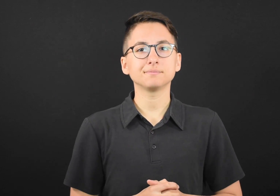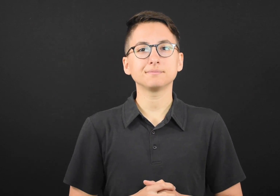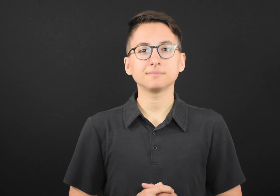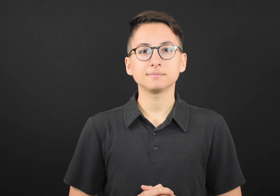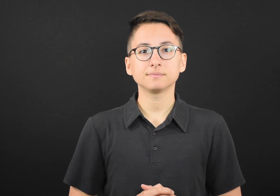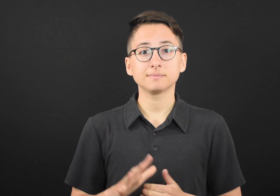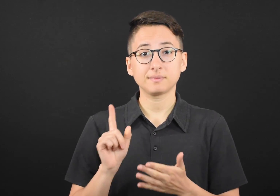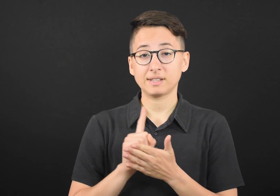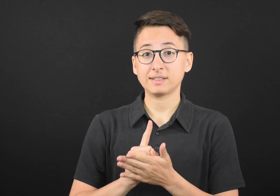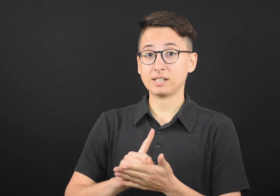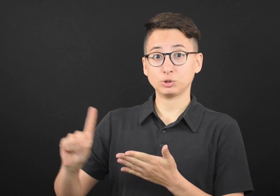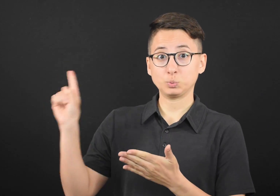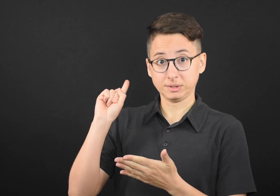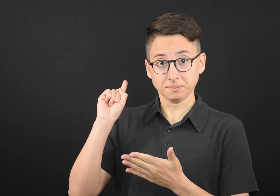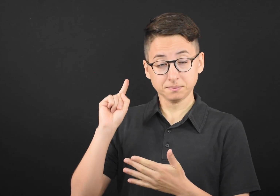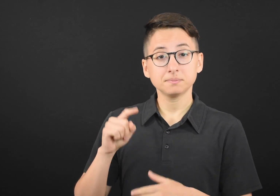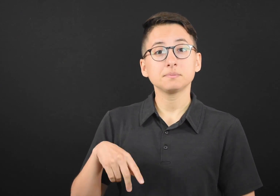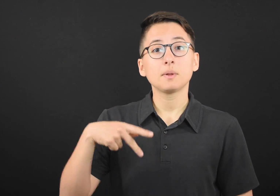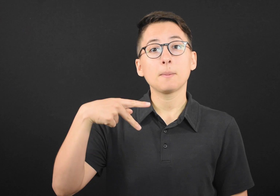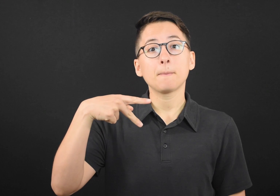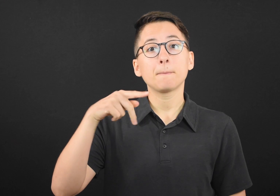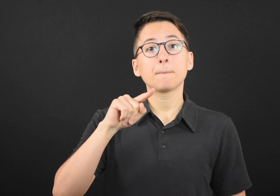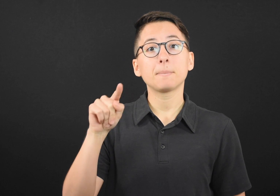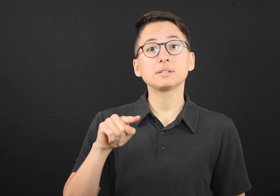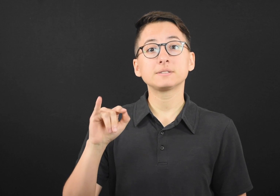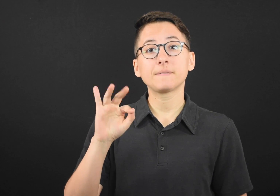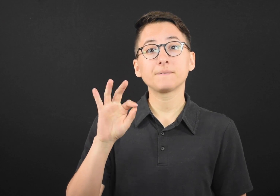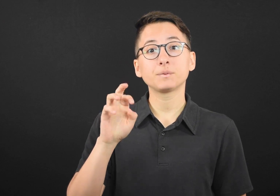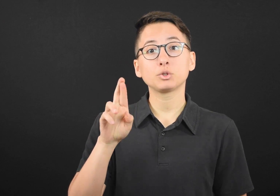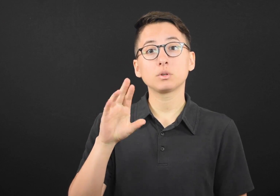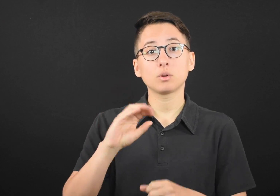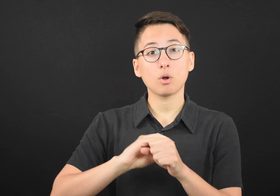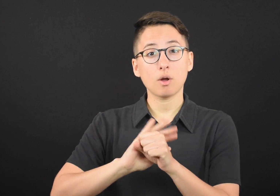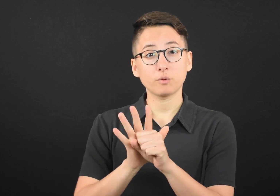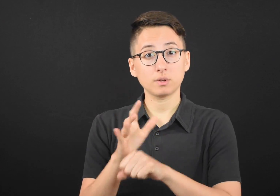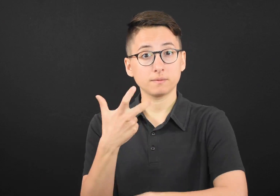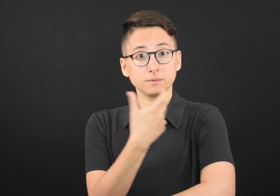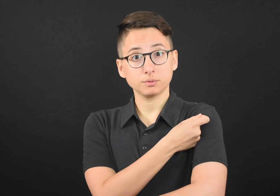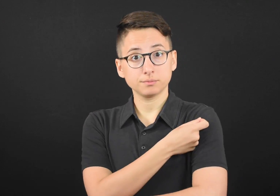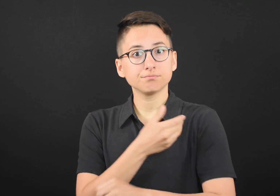Last week, the Pfizer-BioNTech COVID-19 vaccine was authorized for